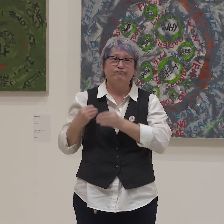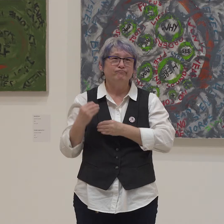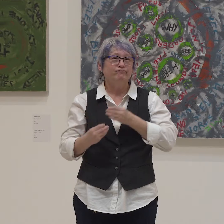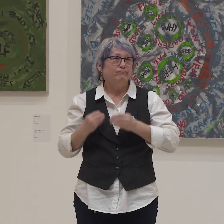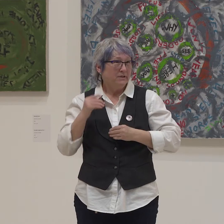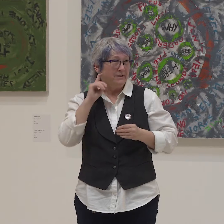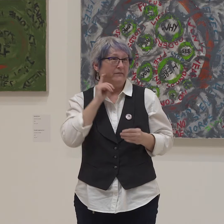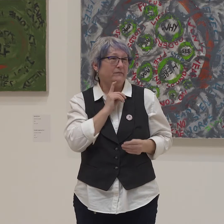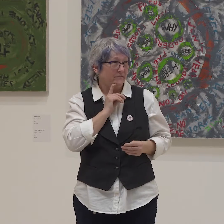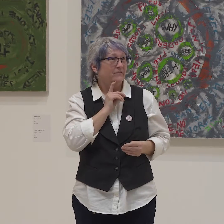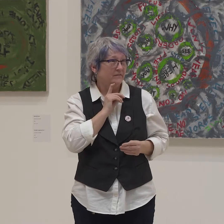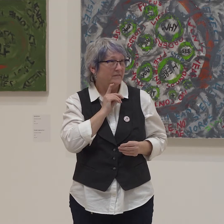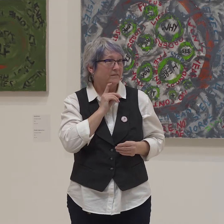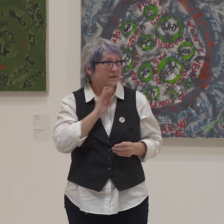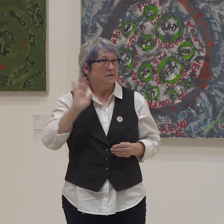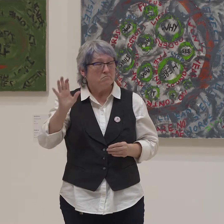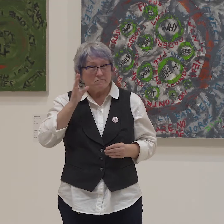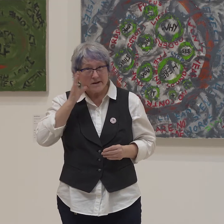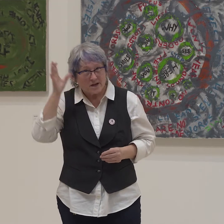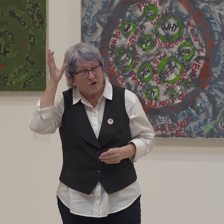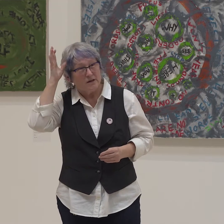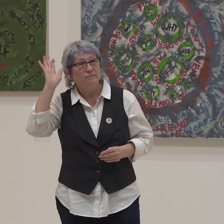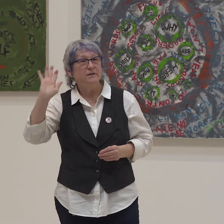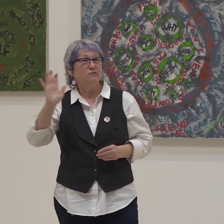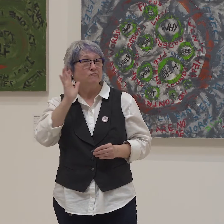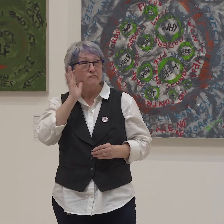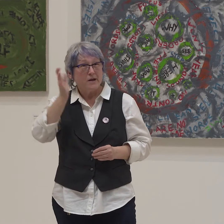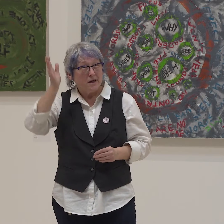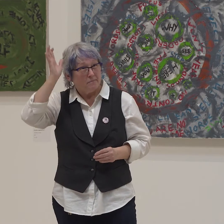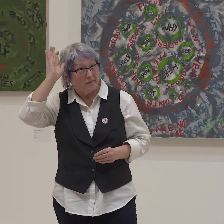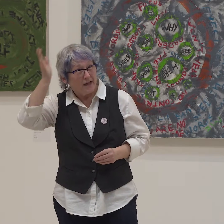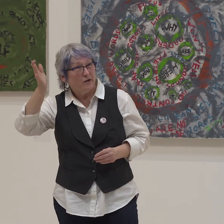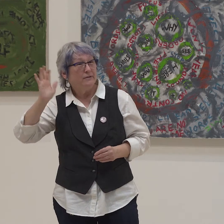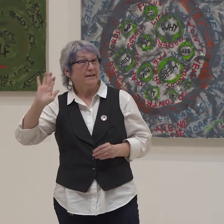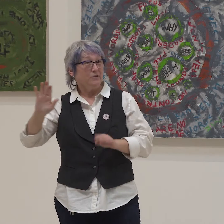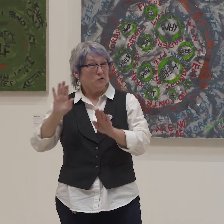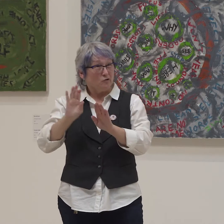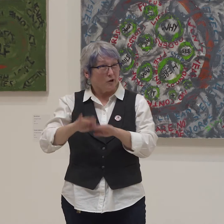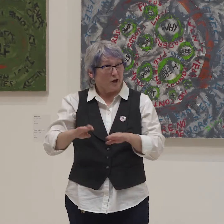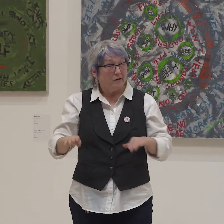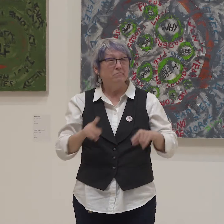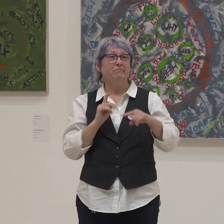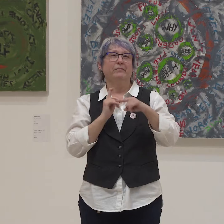Tom's family is generationally Deaf. His parents are Deaf, his grandparents are Deaf,